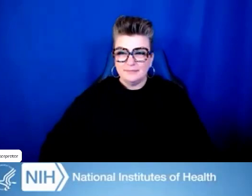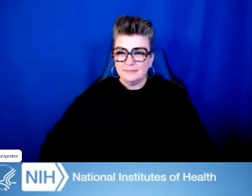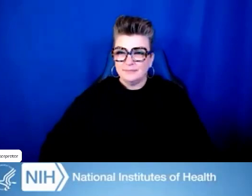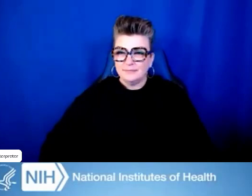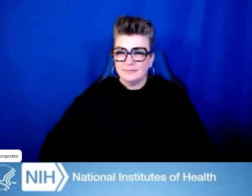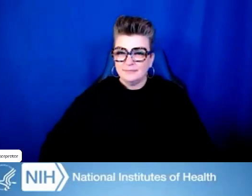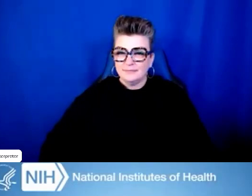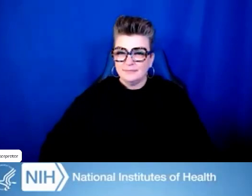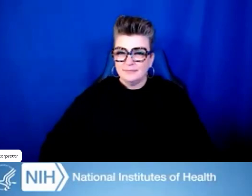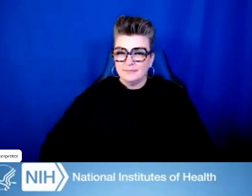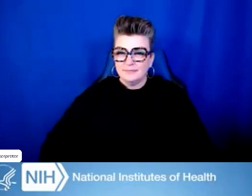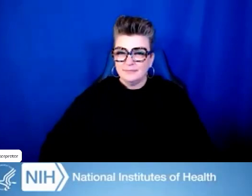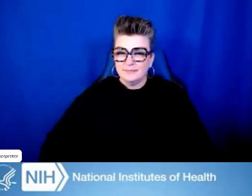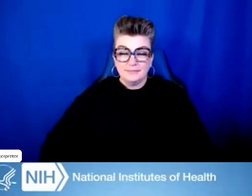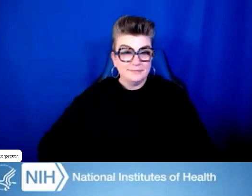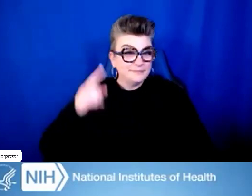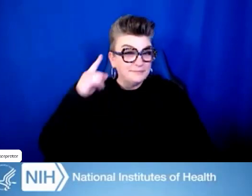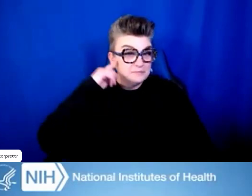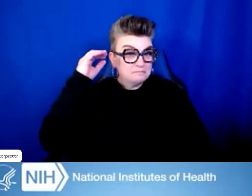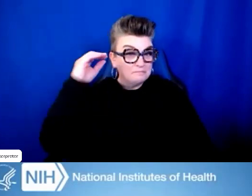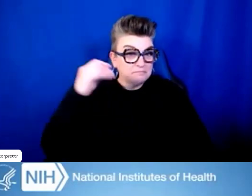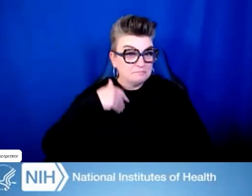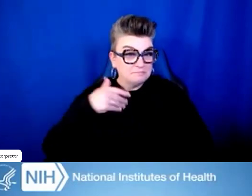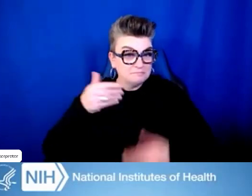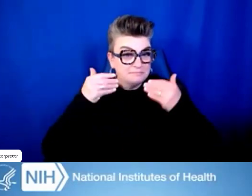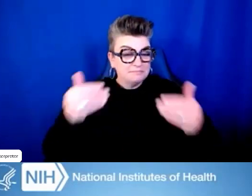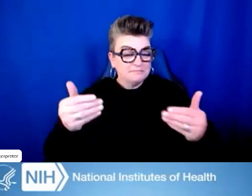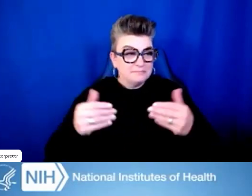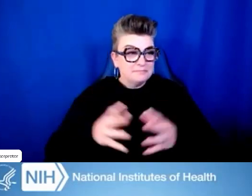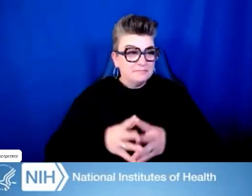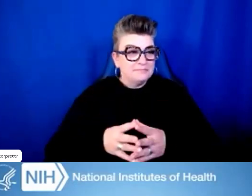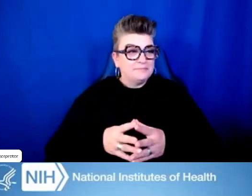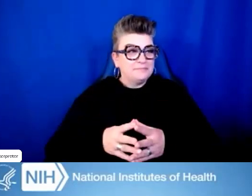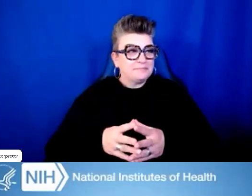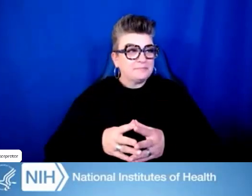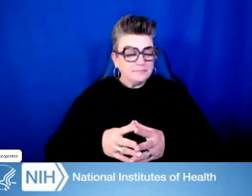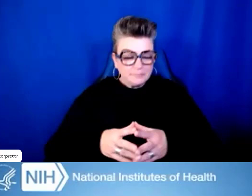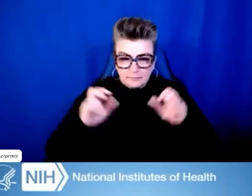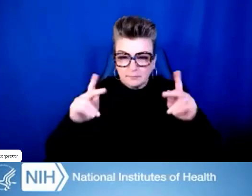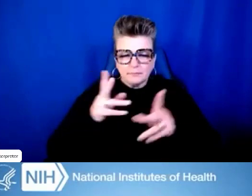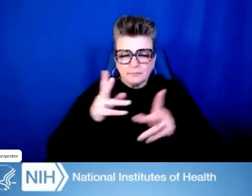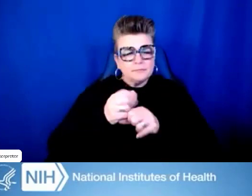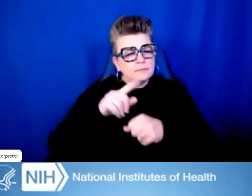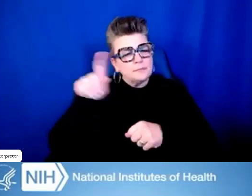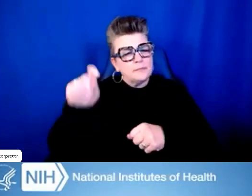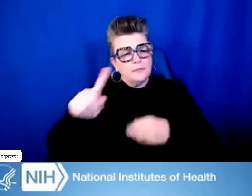I will move on. Let's see. We received a question about costs for data storage.